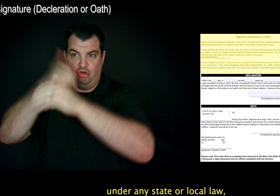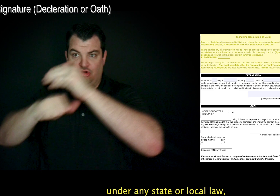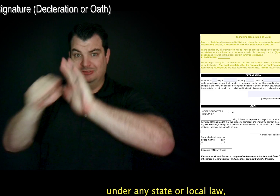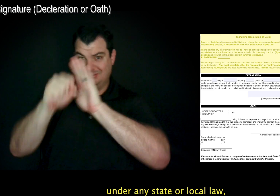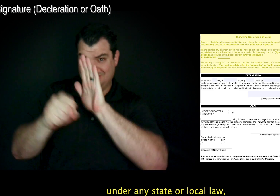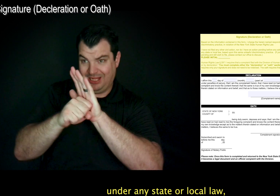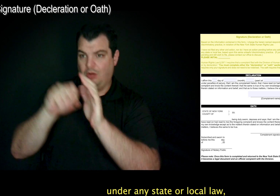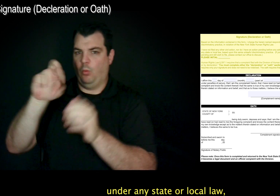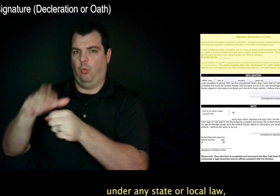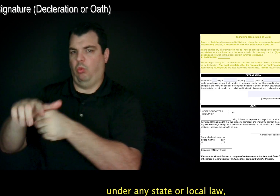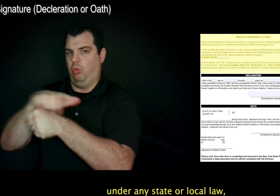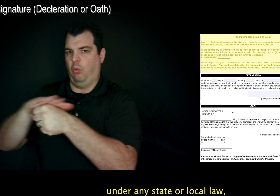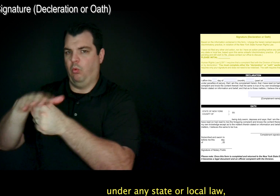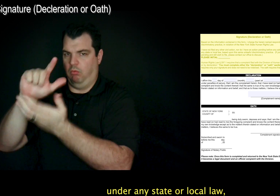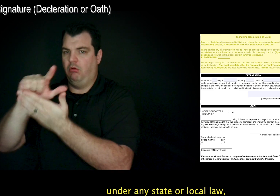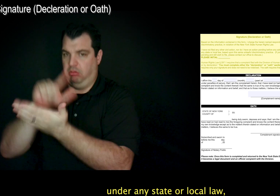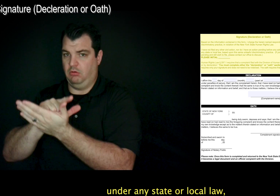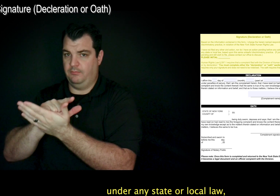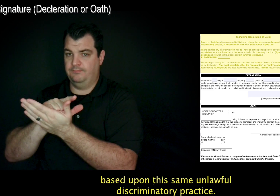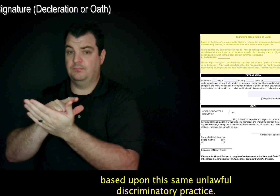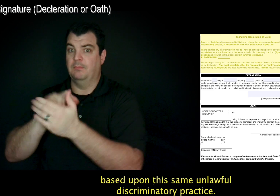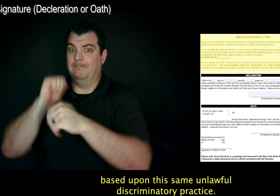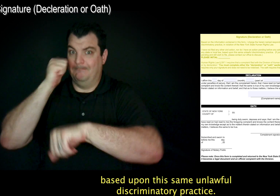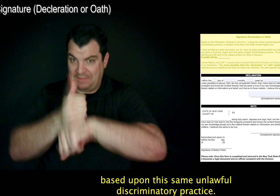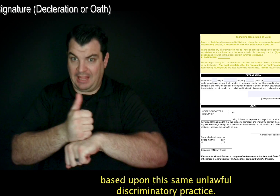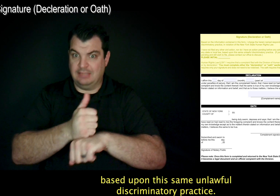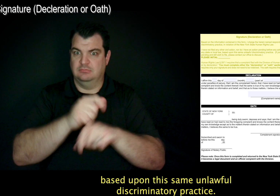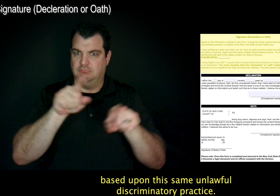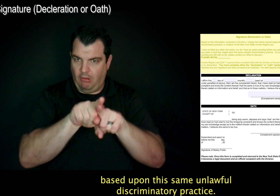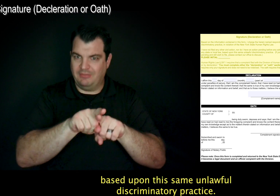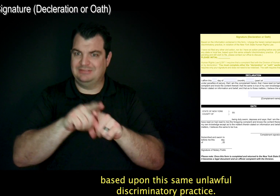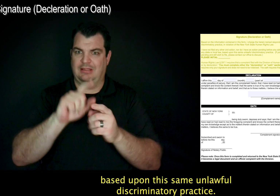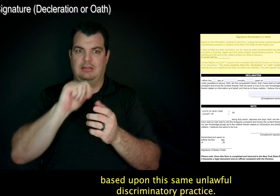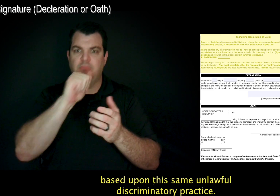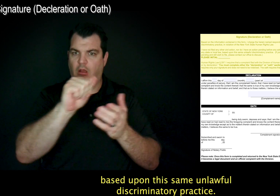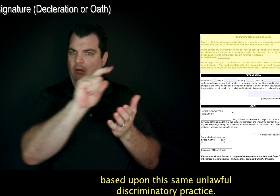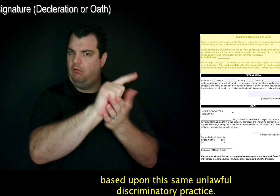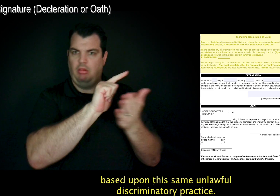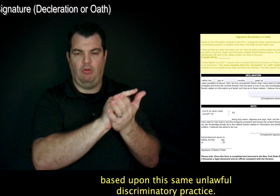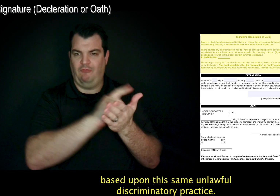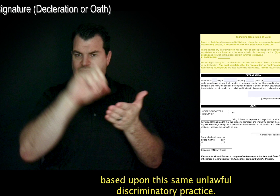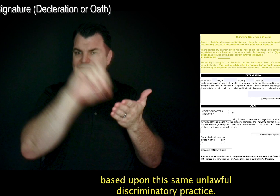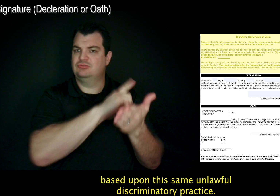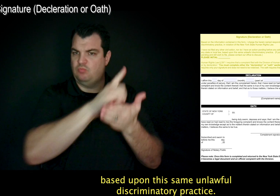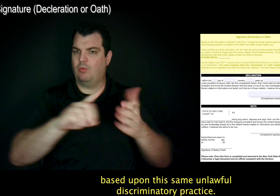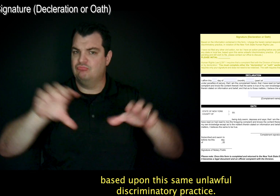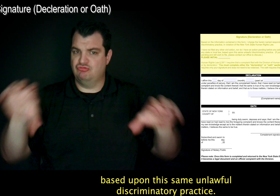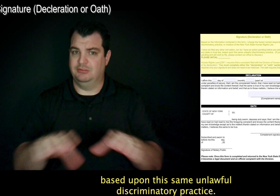under any state or local law, based upon this same unlawful discriminatory practice.